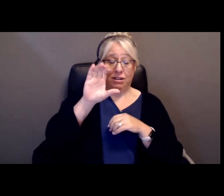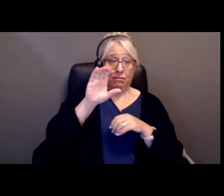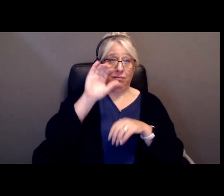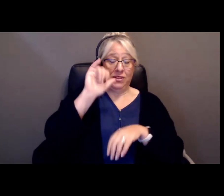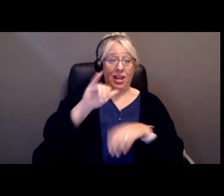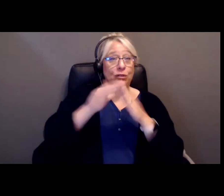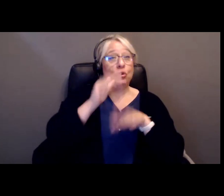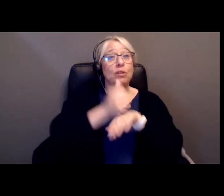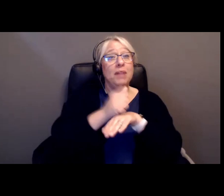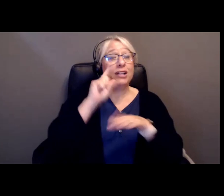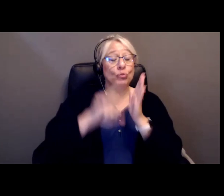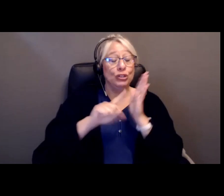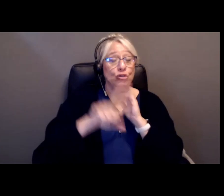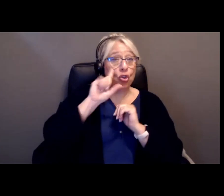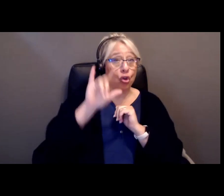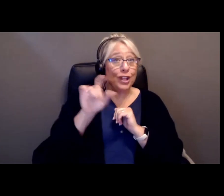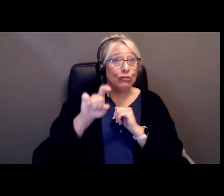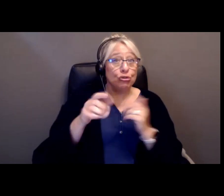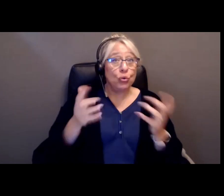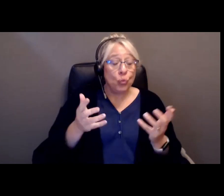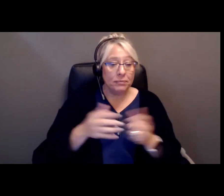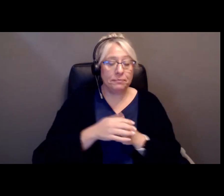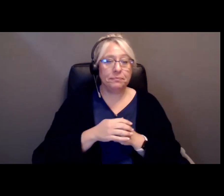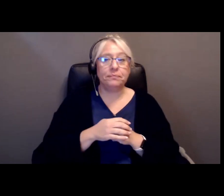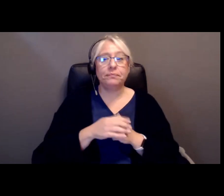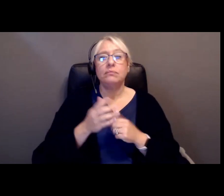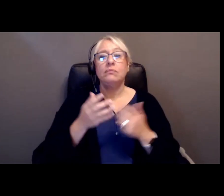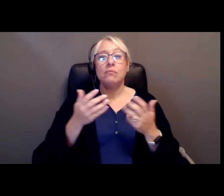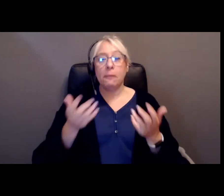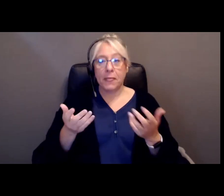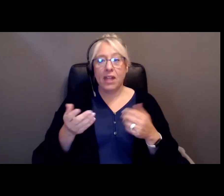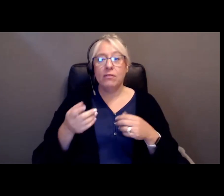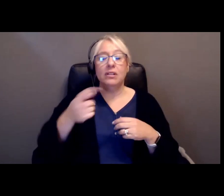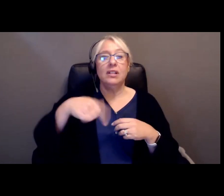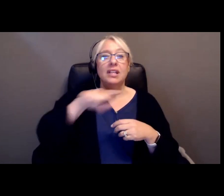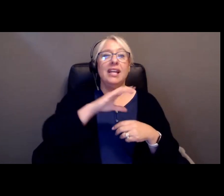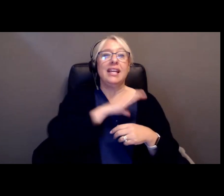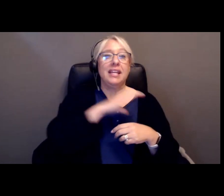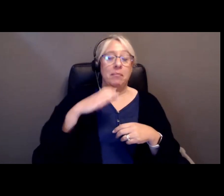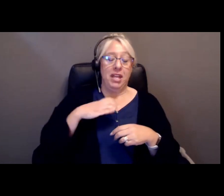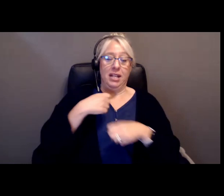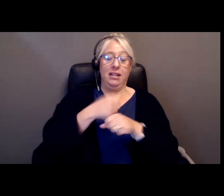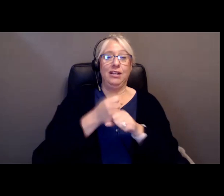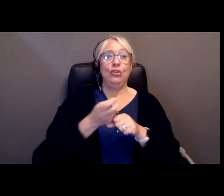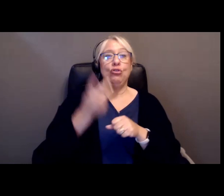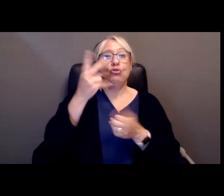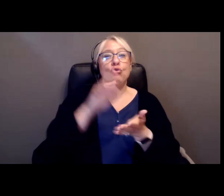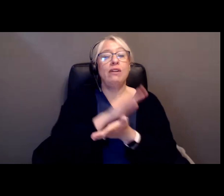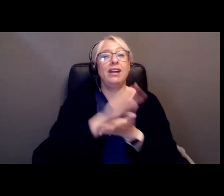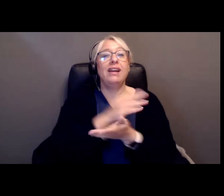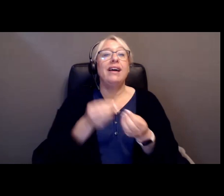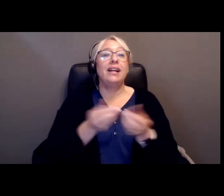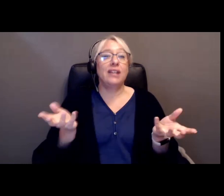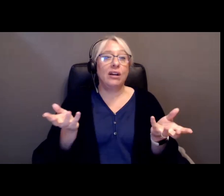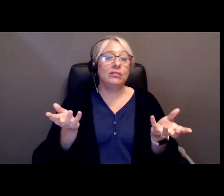I actually -- the committee created two handouts that might be useful for me to share. I'm sorry I